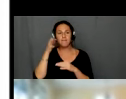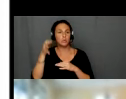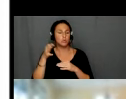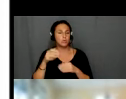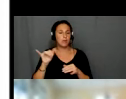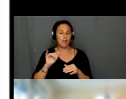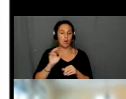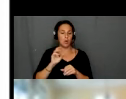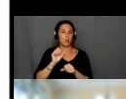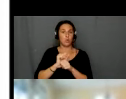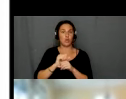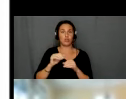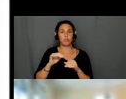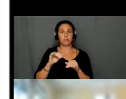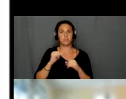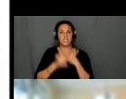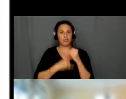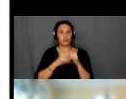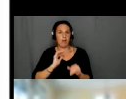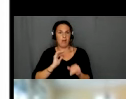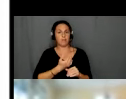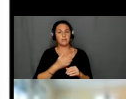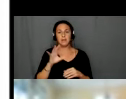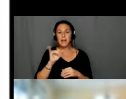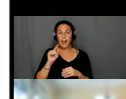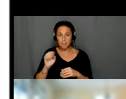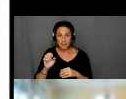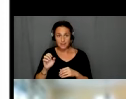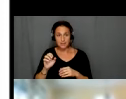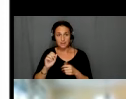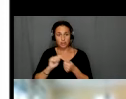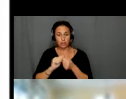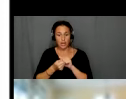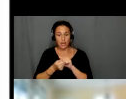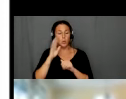is that that you know climate change is going to interact with the employer practices.